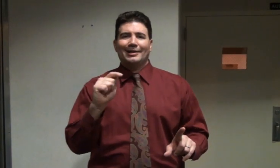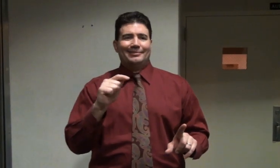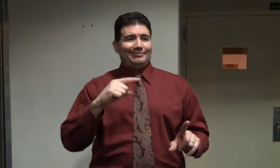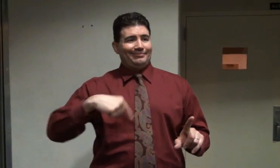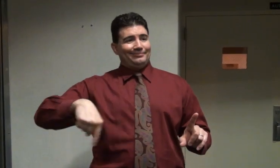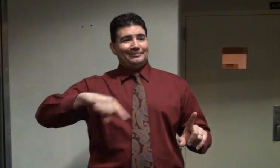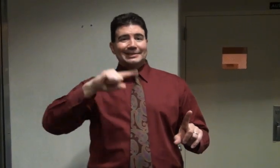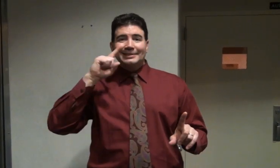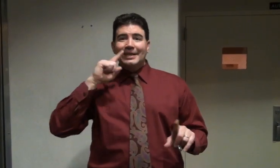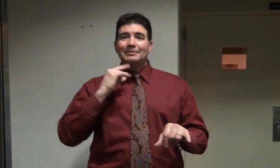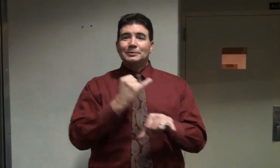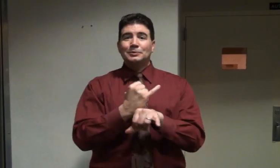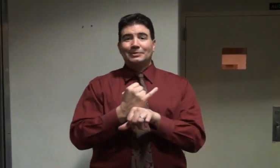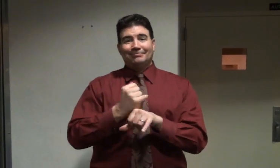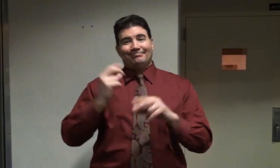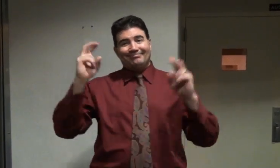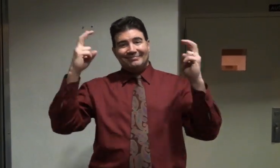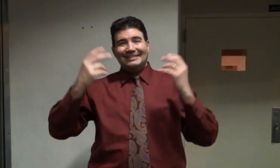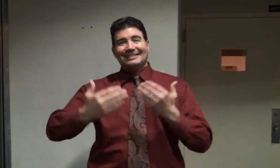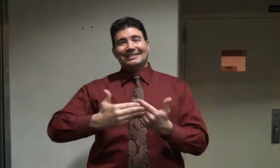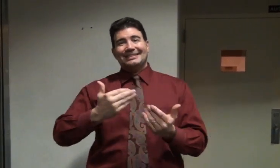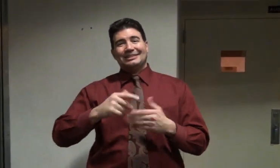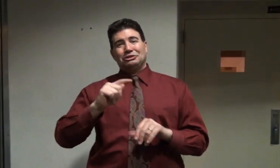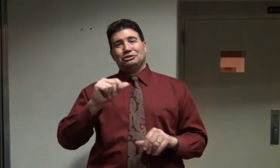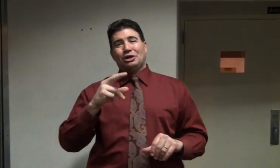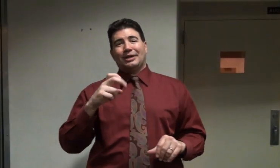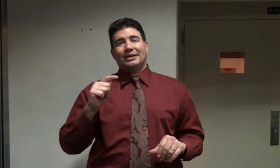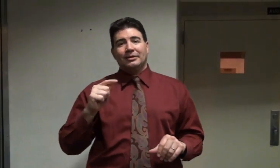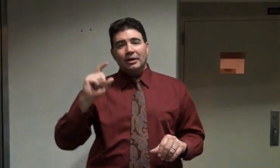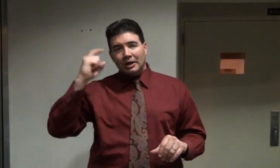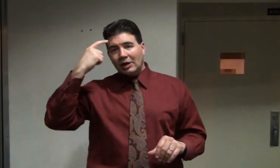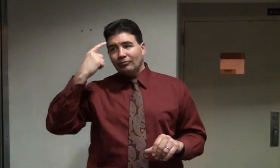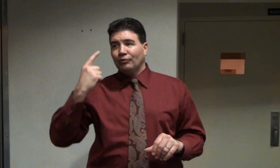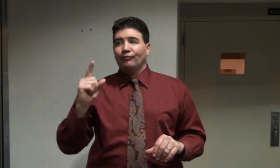Deaf schools should not be easy targets for cuts.